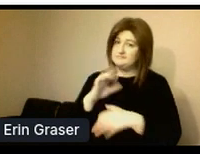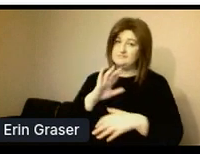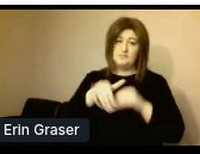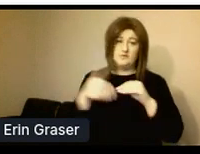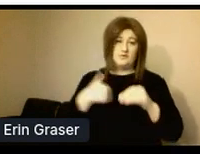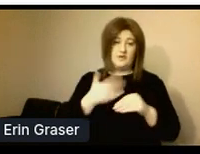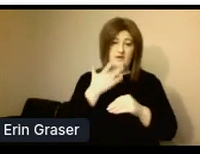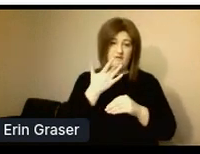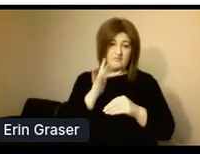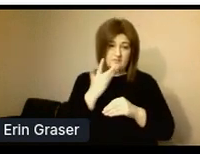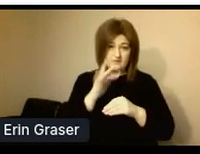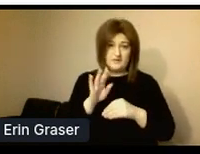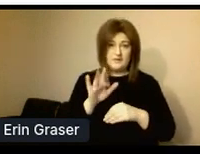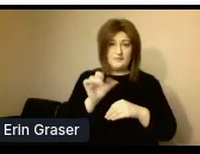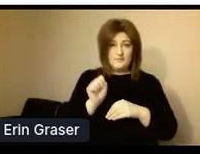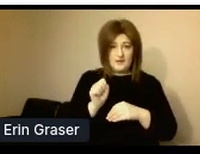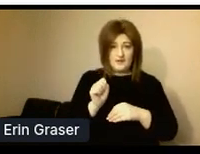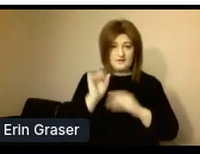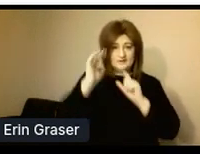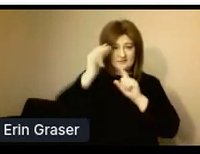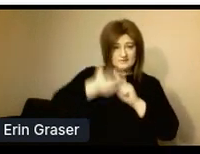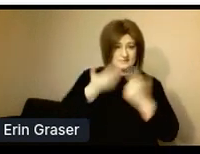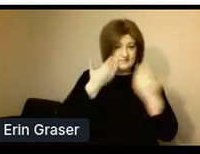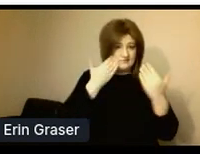But we have to start interrupting this problematic thinking.